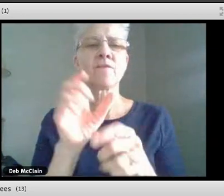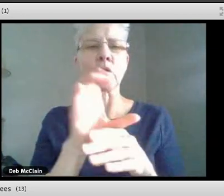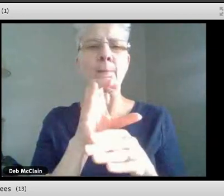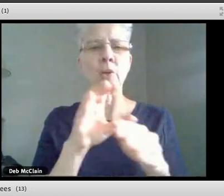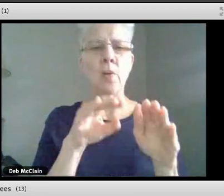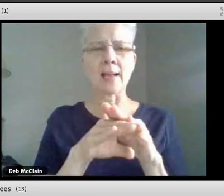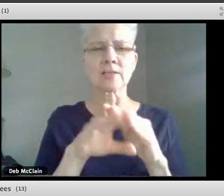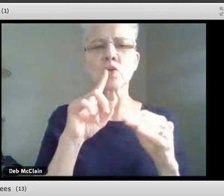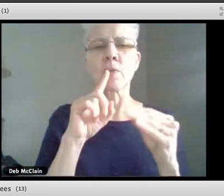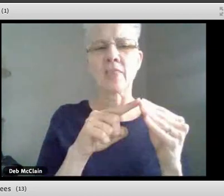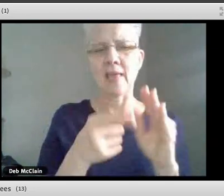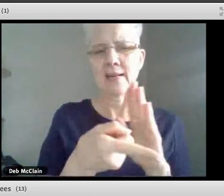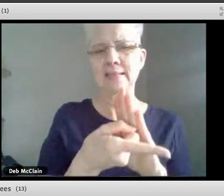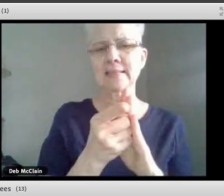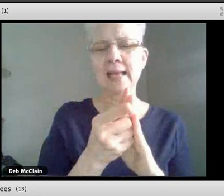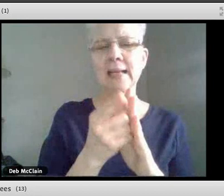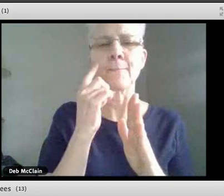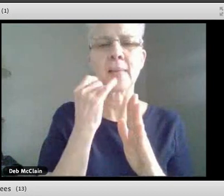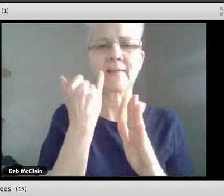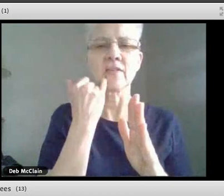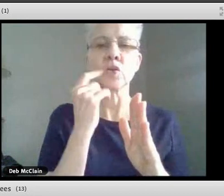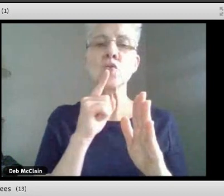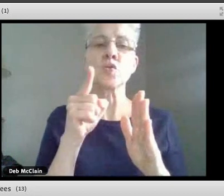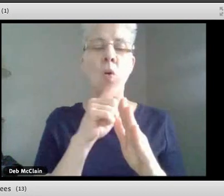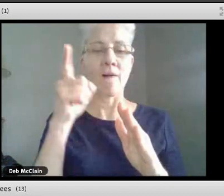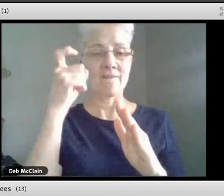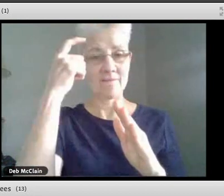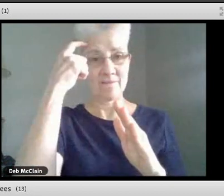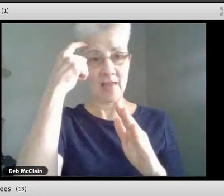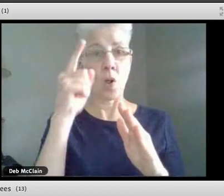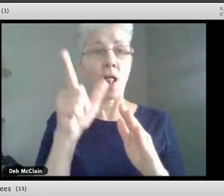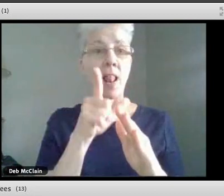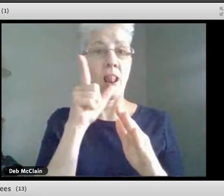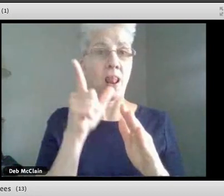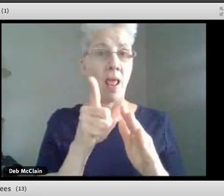So if you are a federal library, or you receive federal money, these are things that you need to think